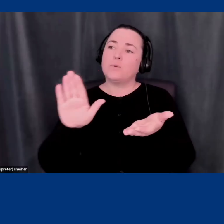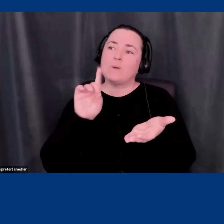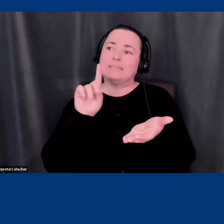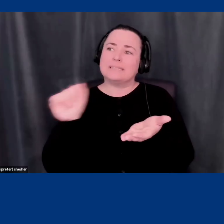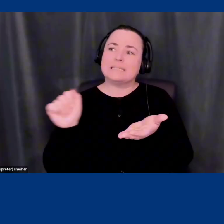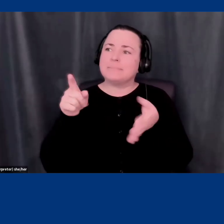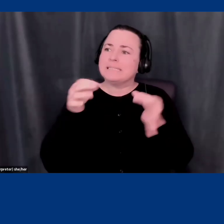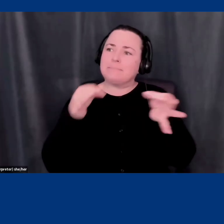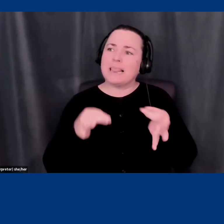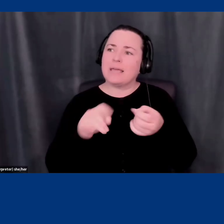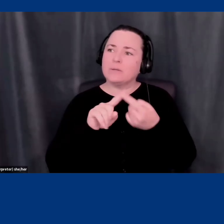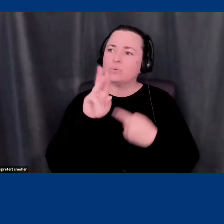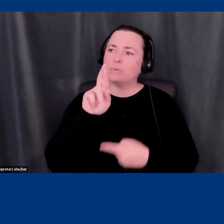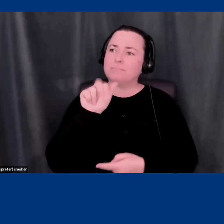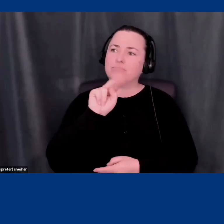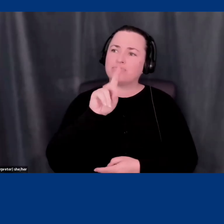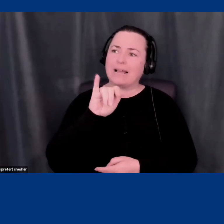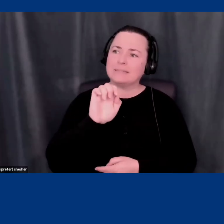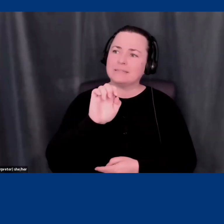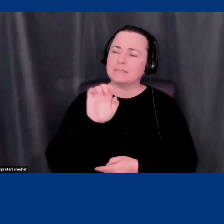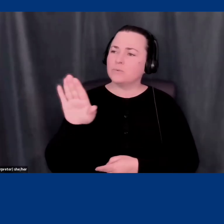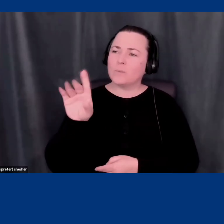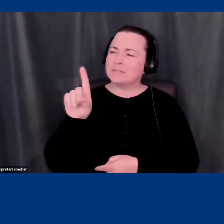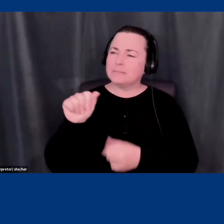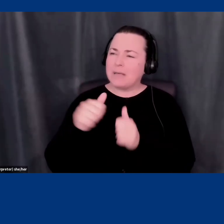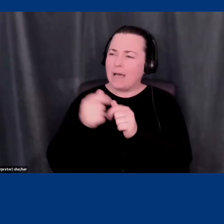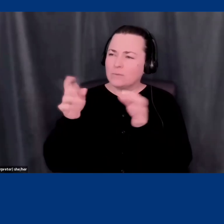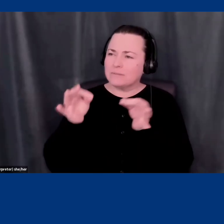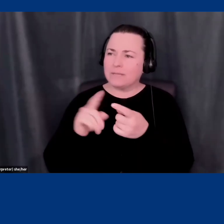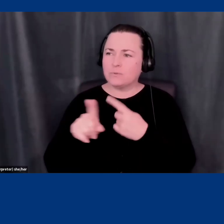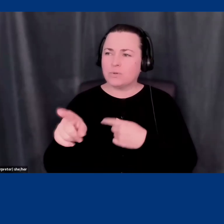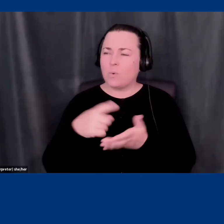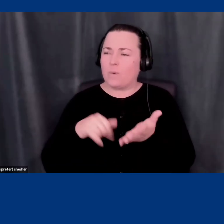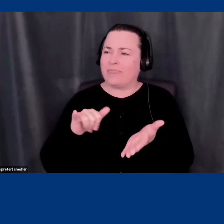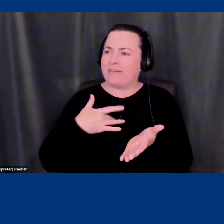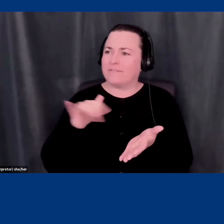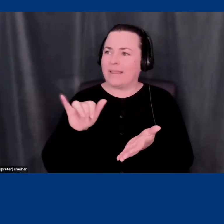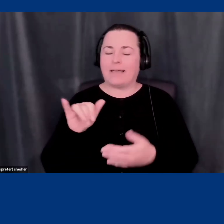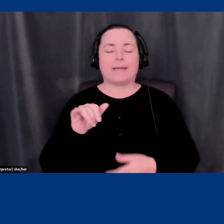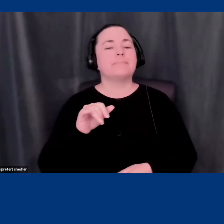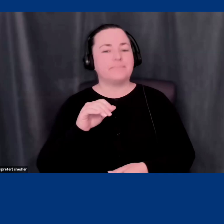Yes I messaged her, and I said "would you like to